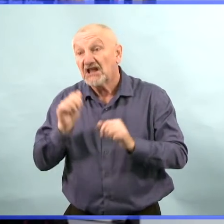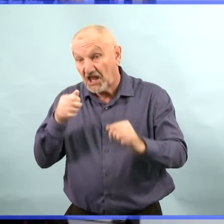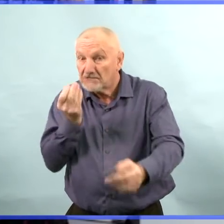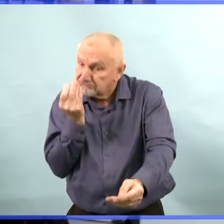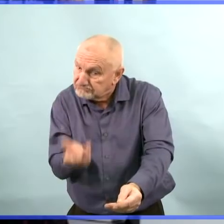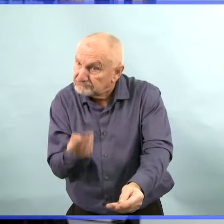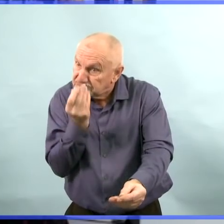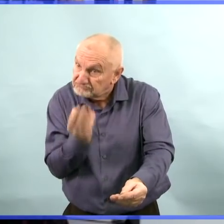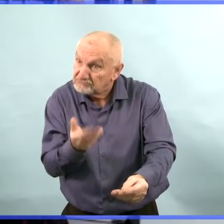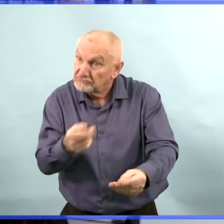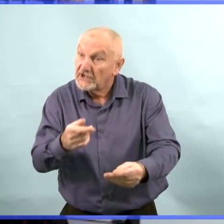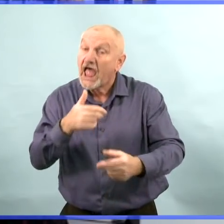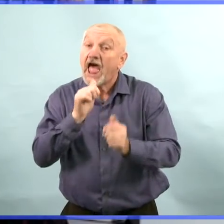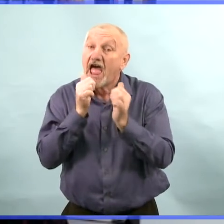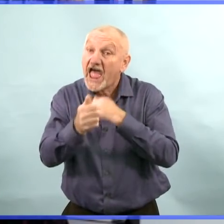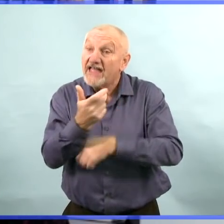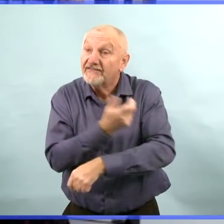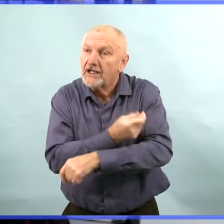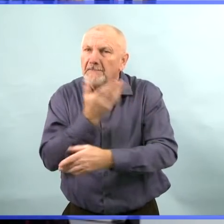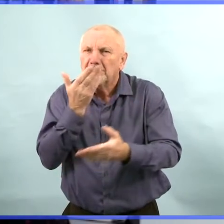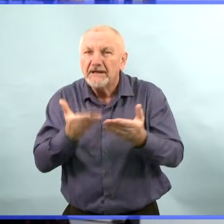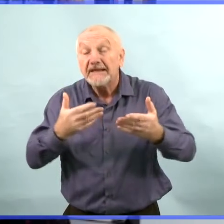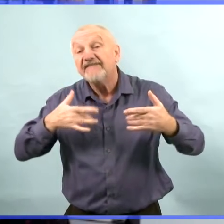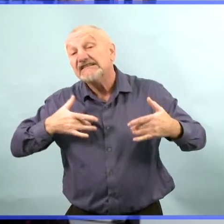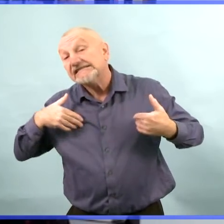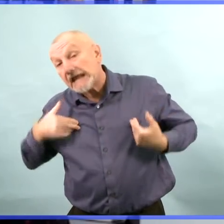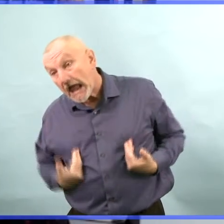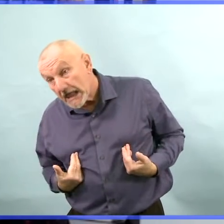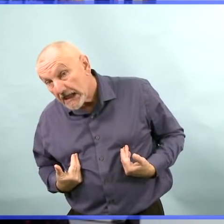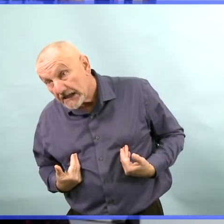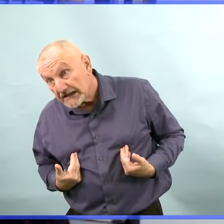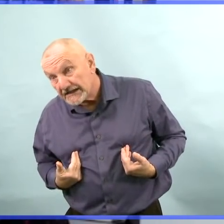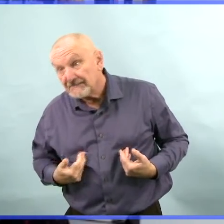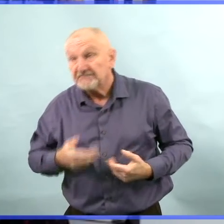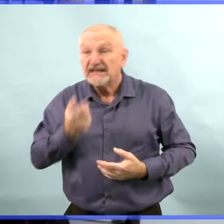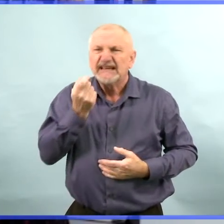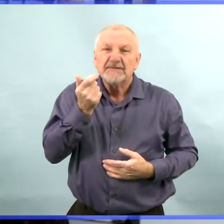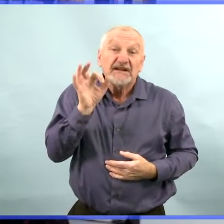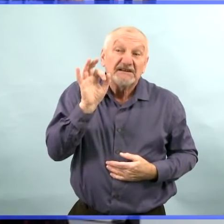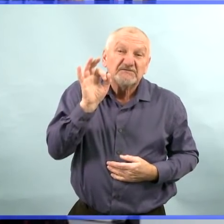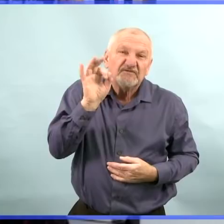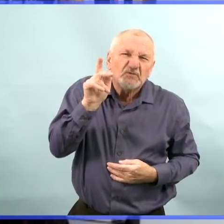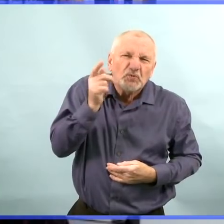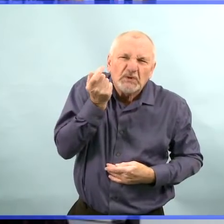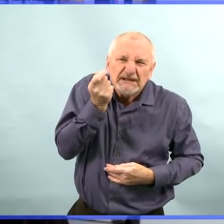and fatigue for a day or two and so it's okay to take it easy if you're not feeling your best